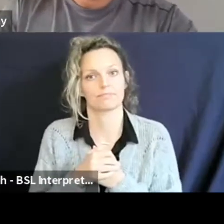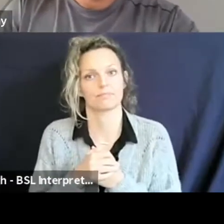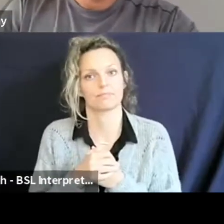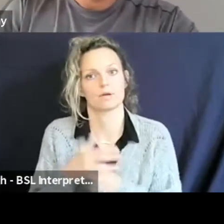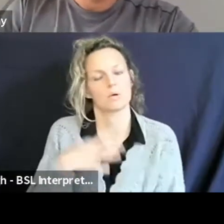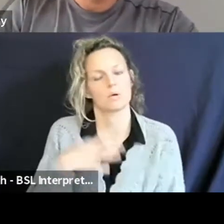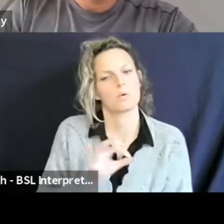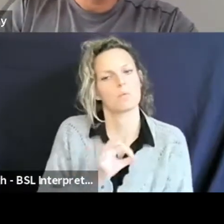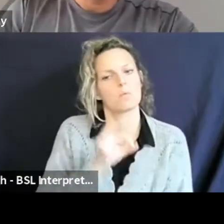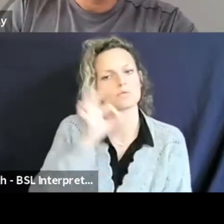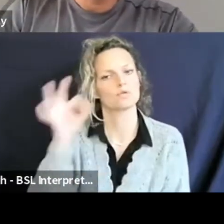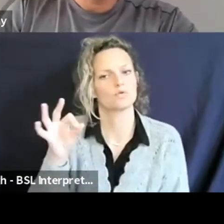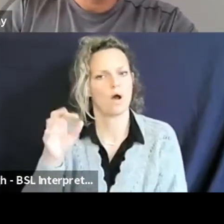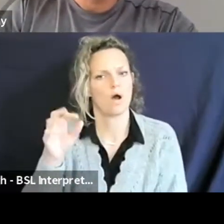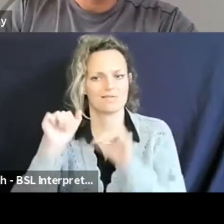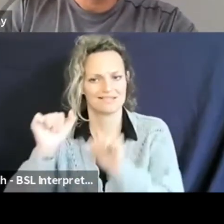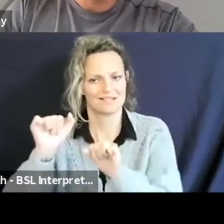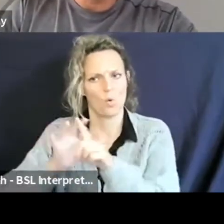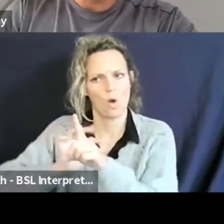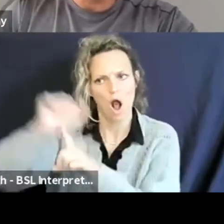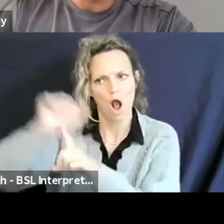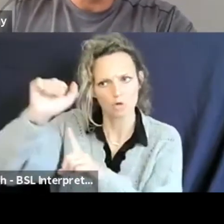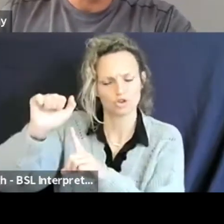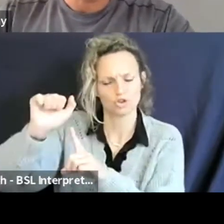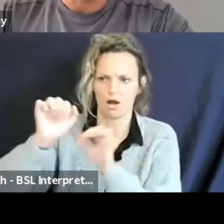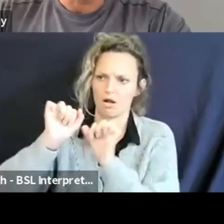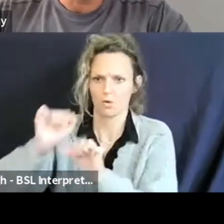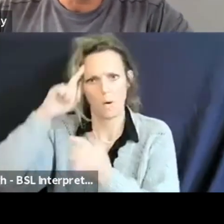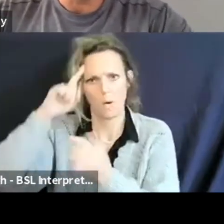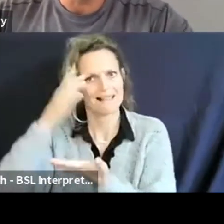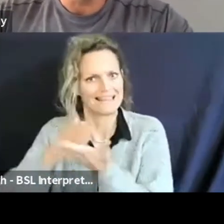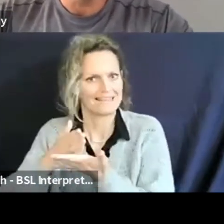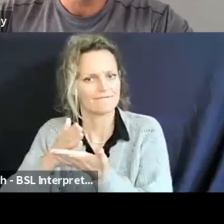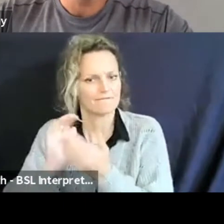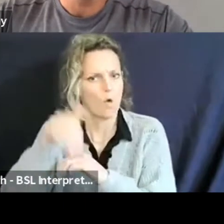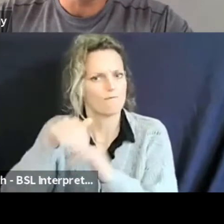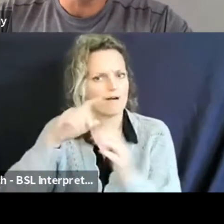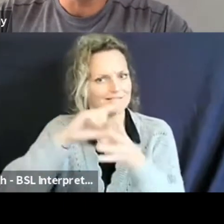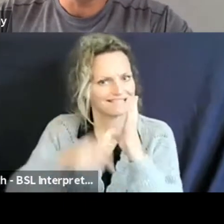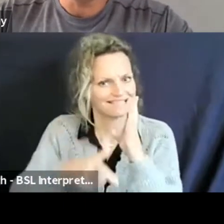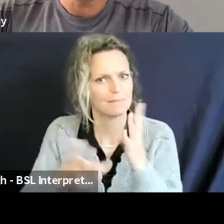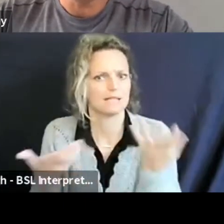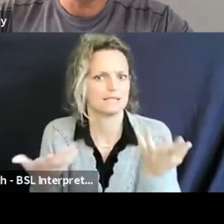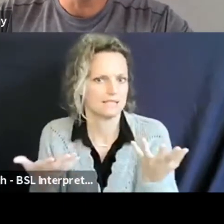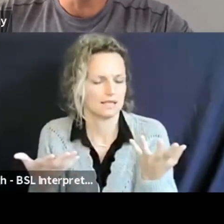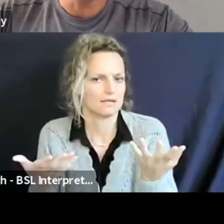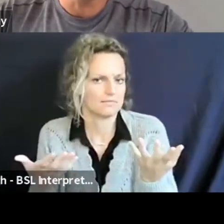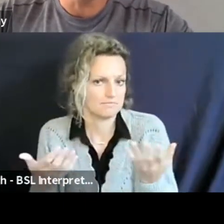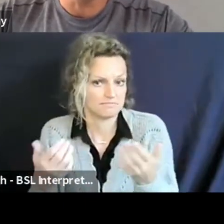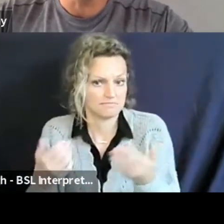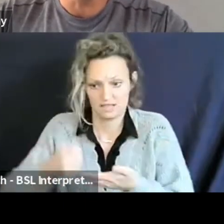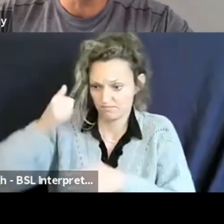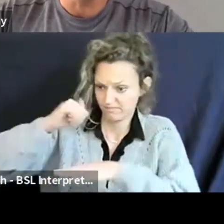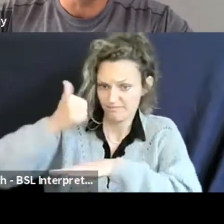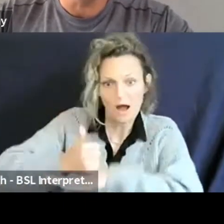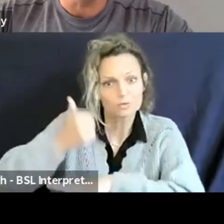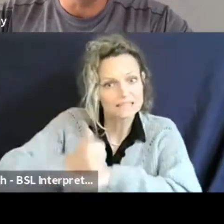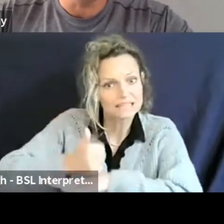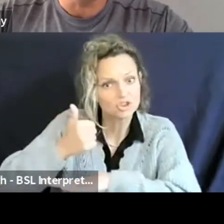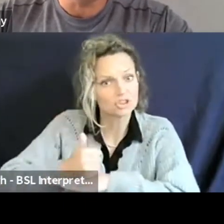I have another question here for you. I wanted to ask how imbedded in your culture is this belief?